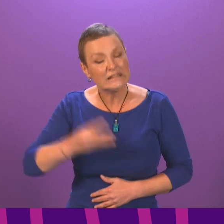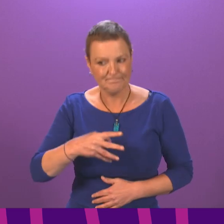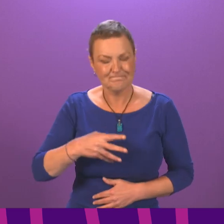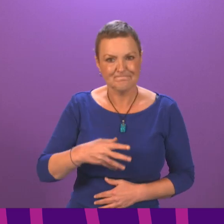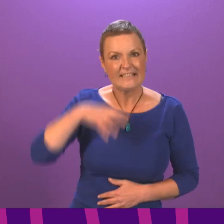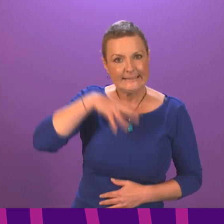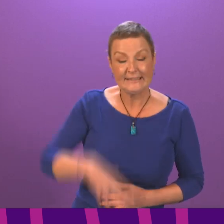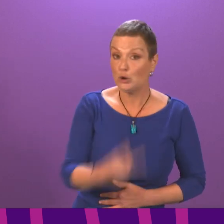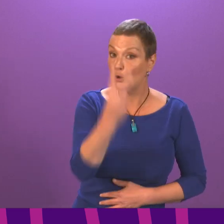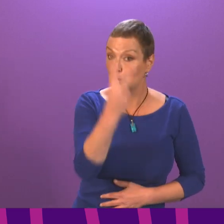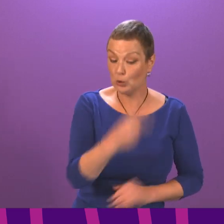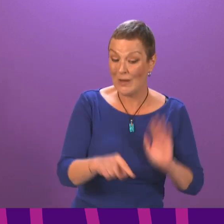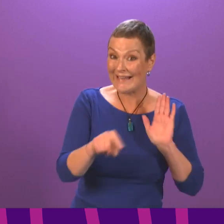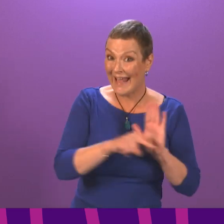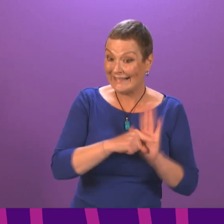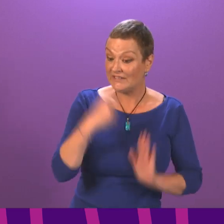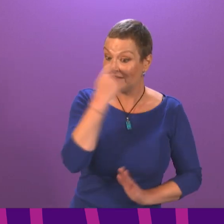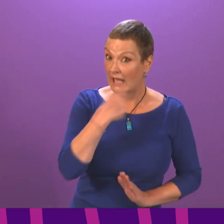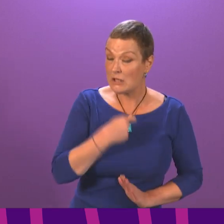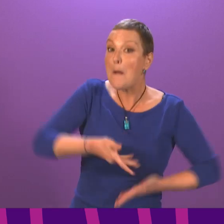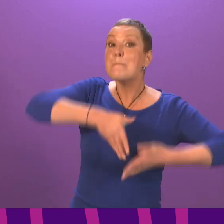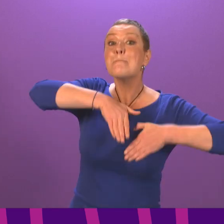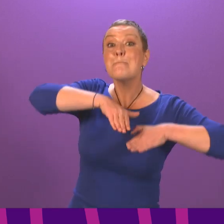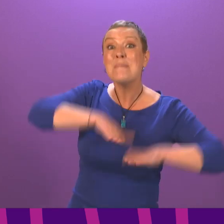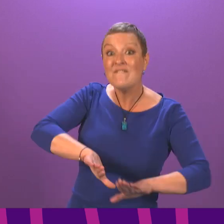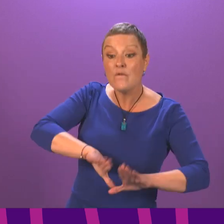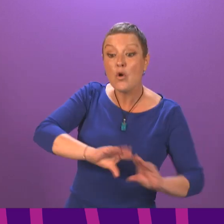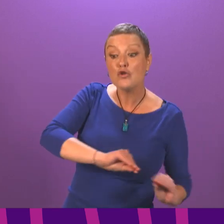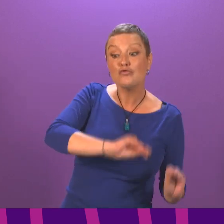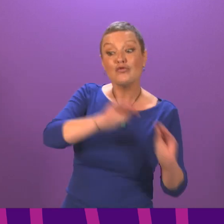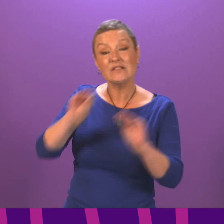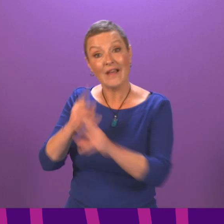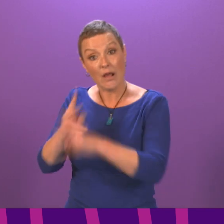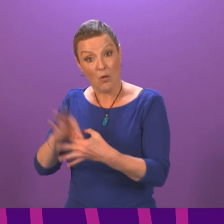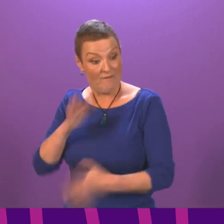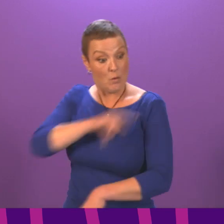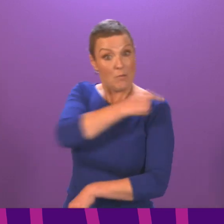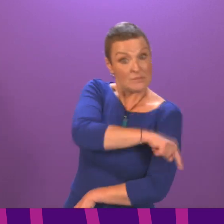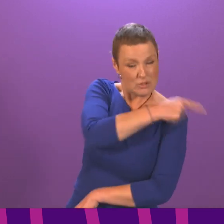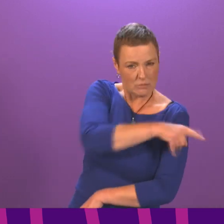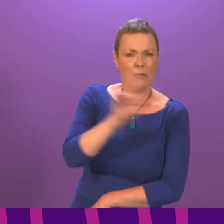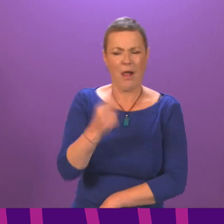two negative tests before being transferred to care homes. Last week, when Neil Findlay